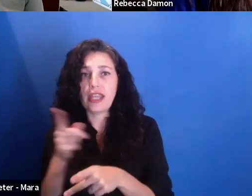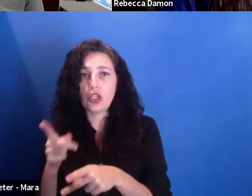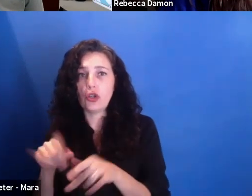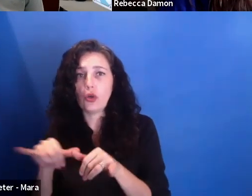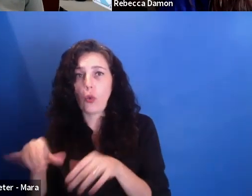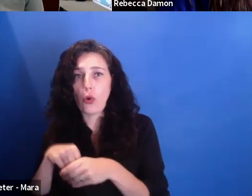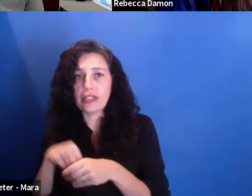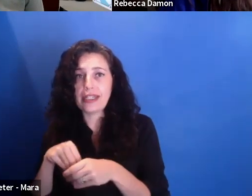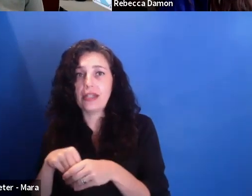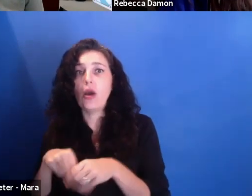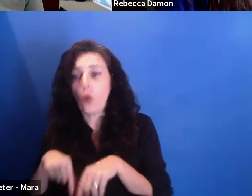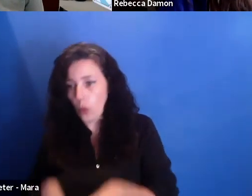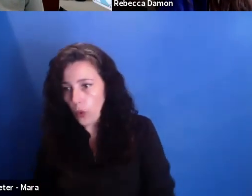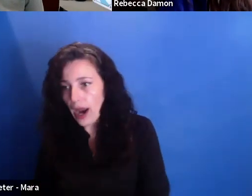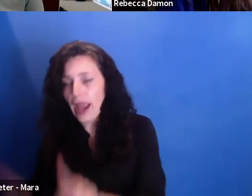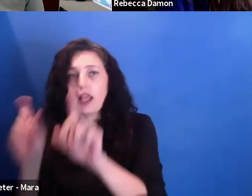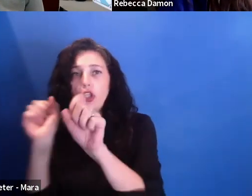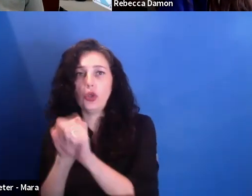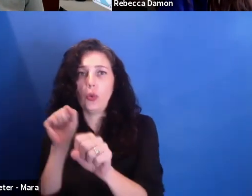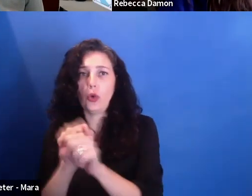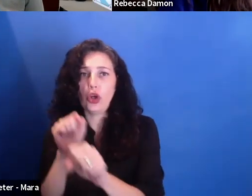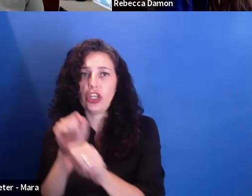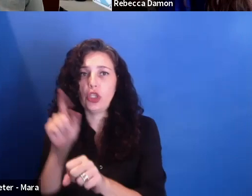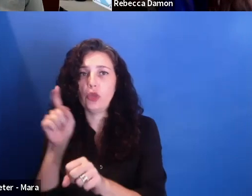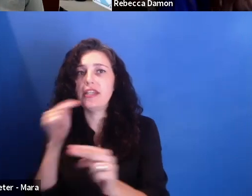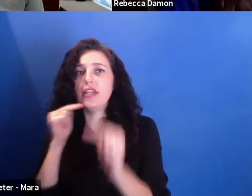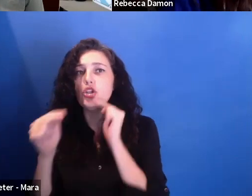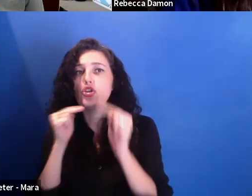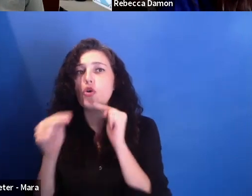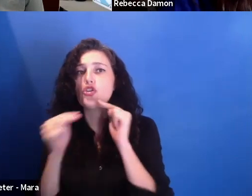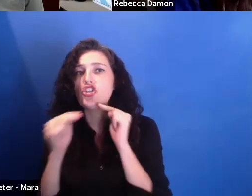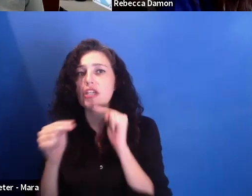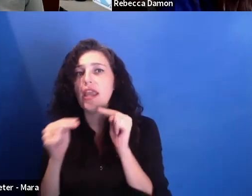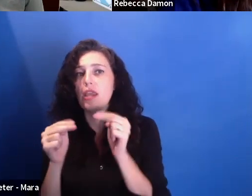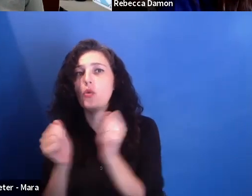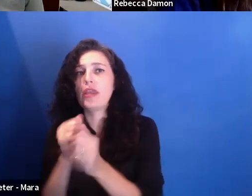with the producer for the additional compensation that will flow from the quarantine that's happening while you're working.